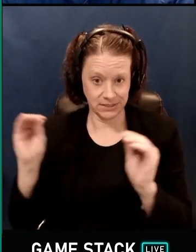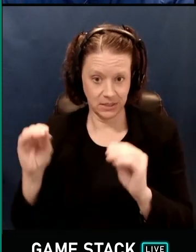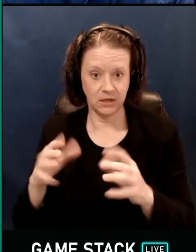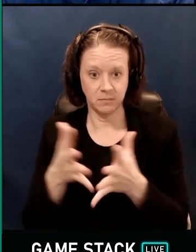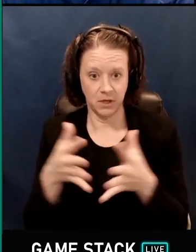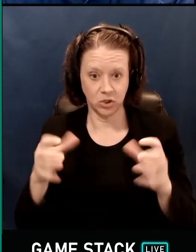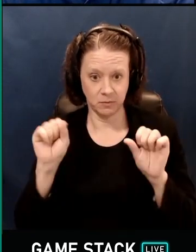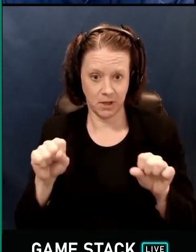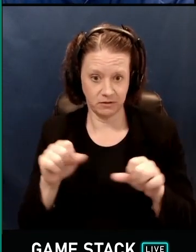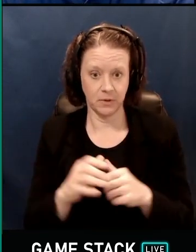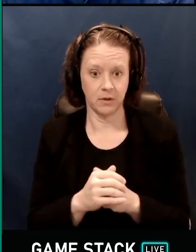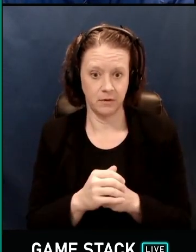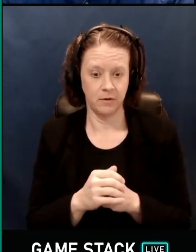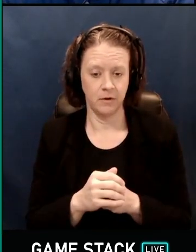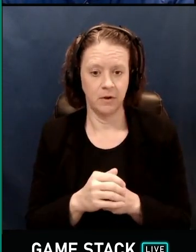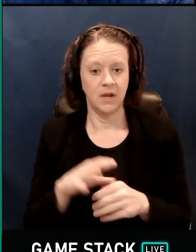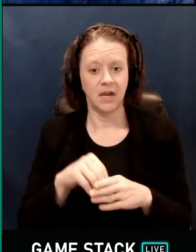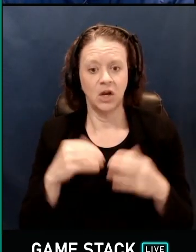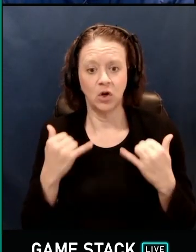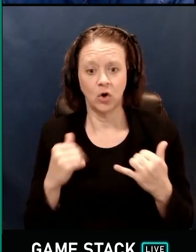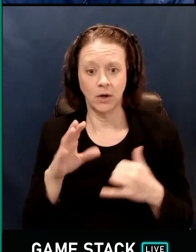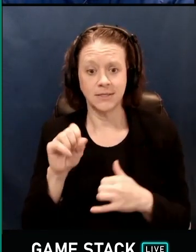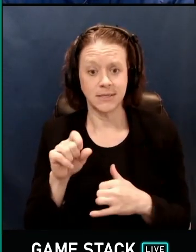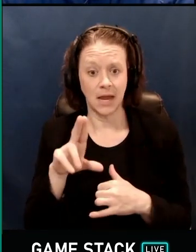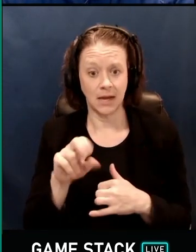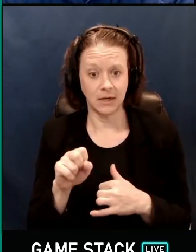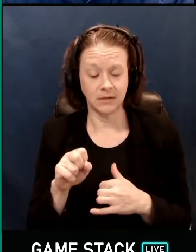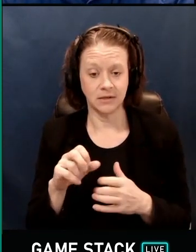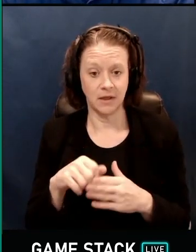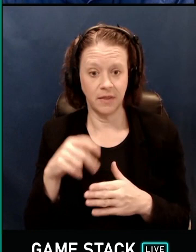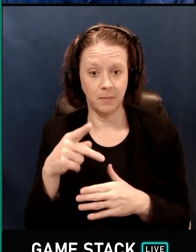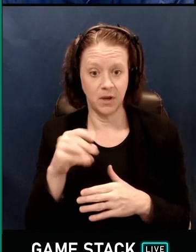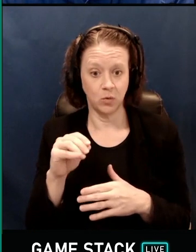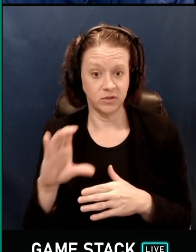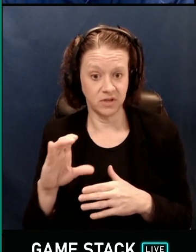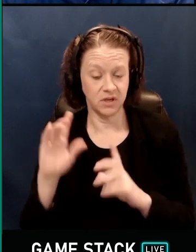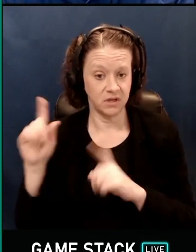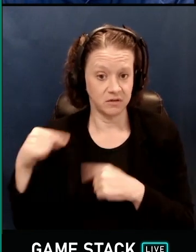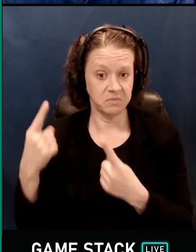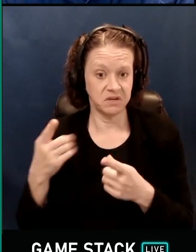In the current status, the POC has been completed, and